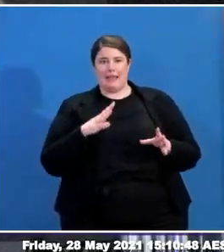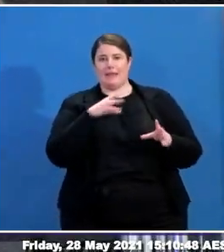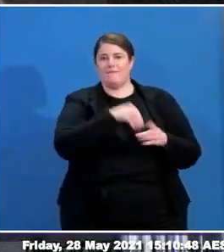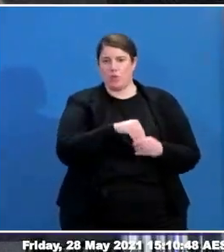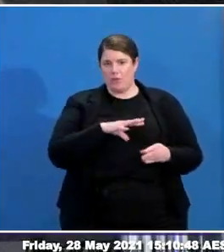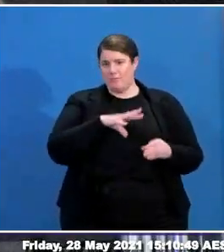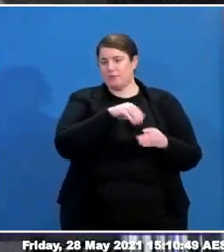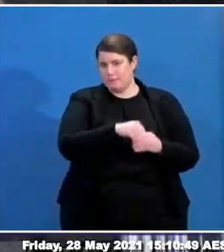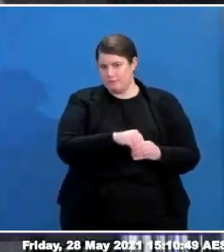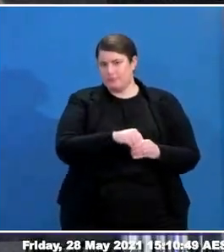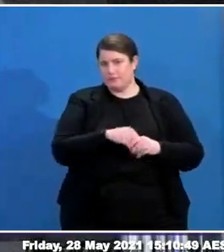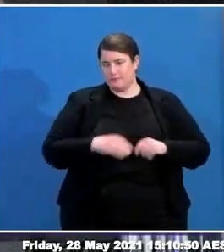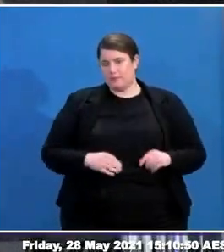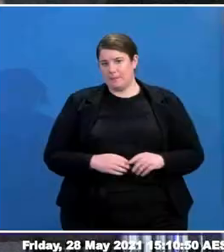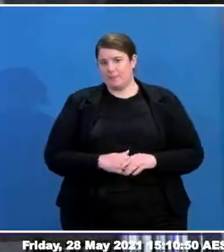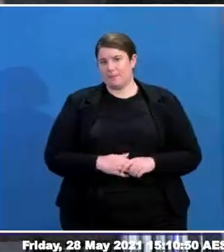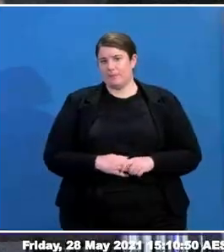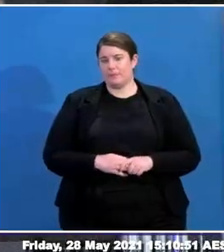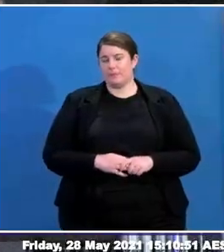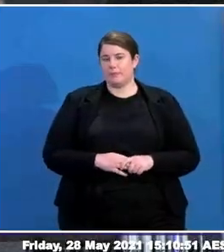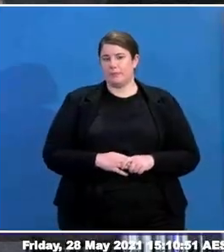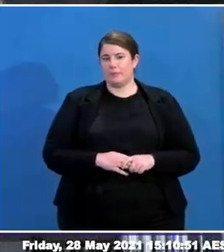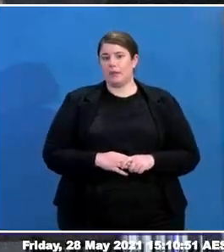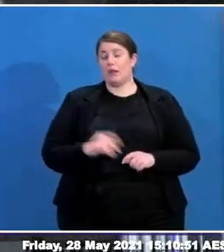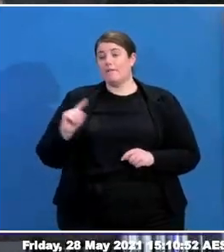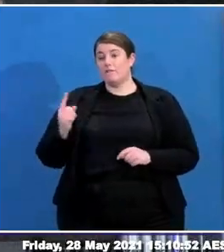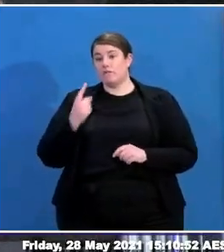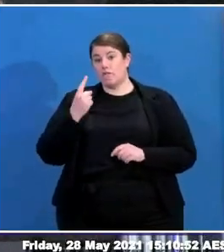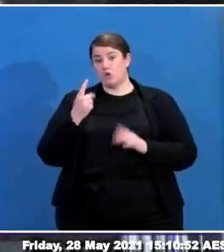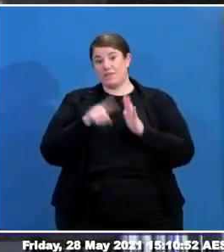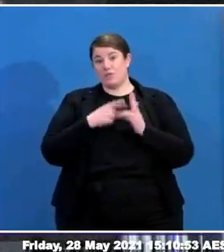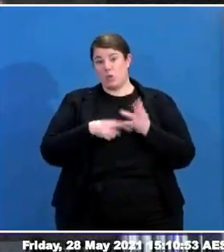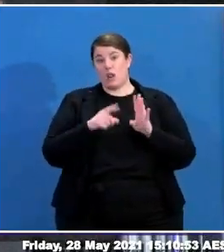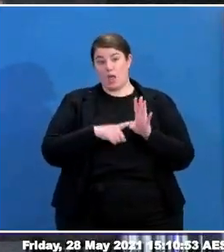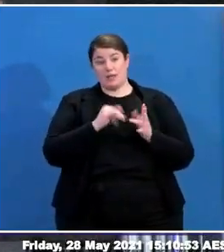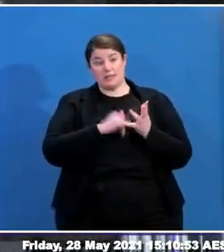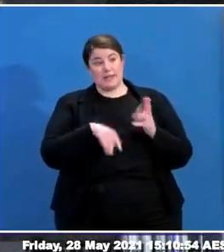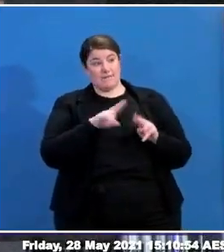Yes. So from 1 July you could consider Sunnyfield's actions from